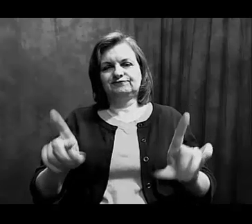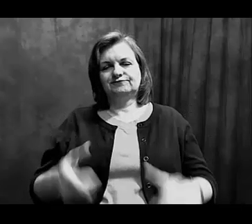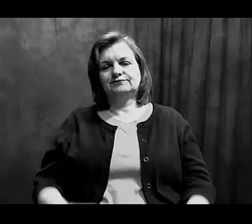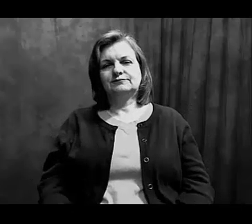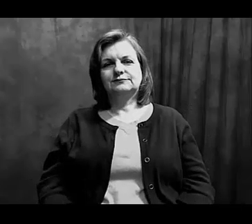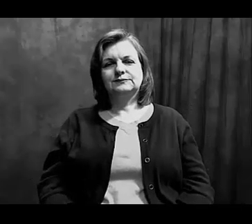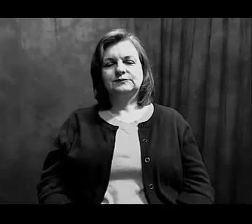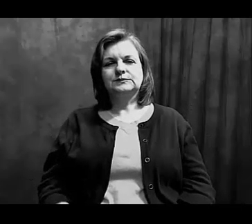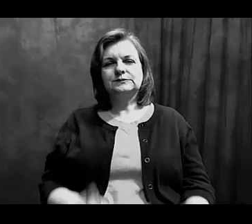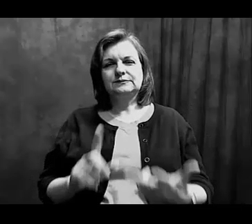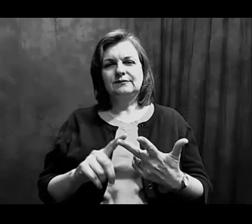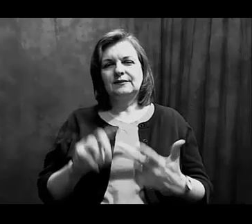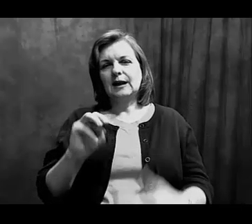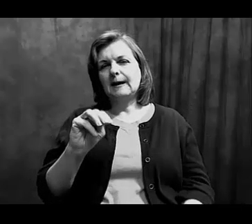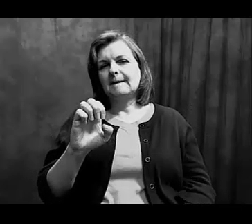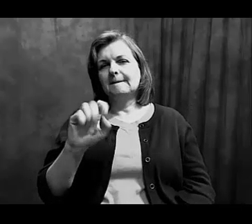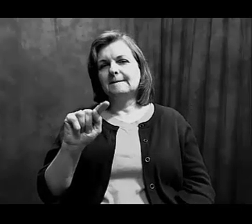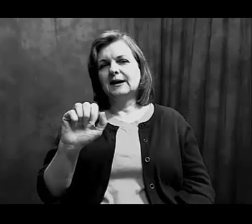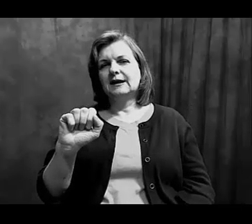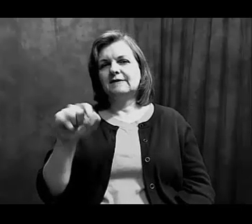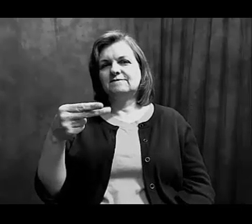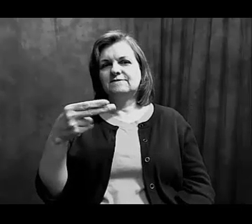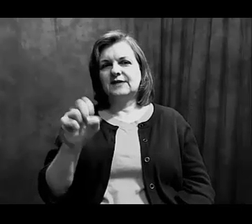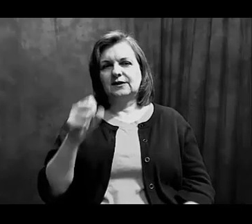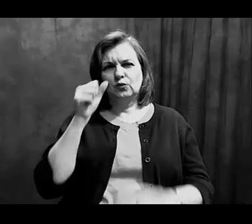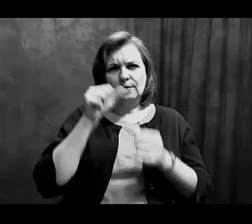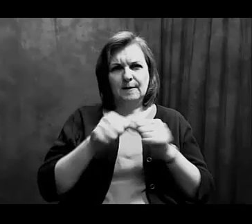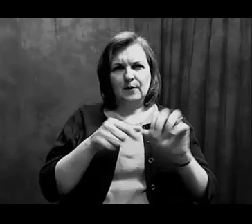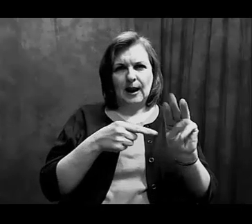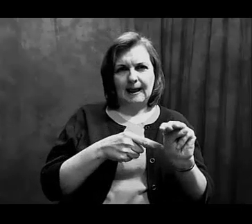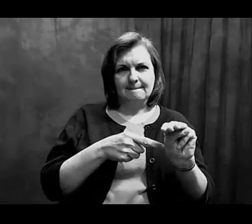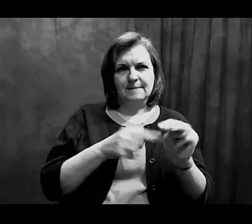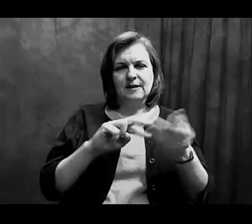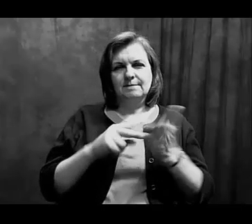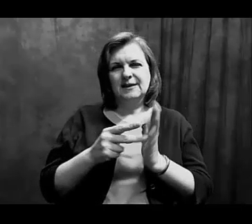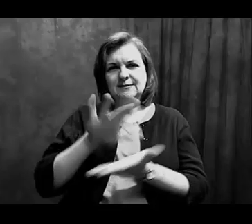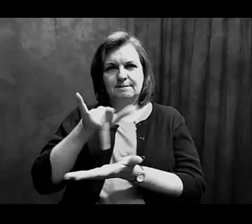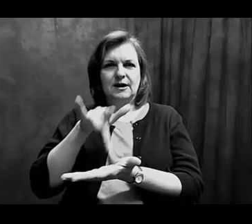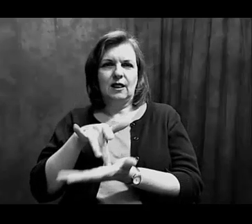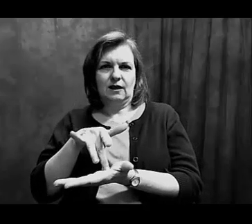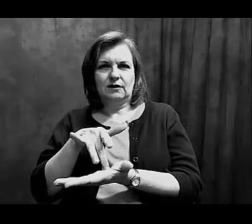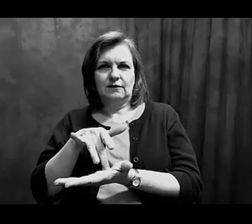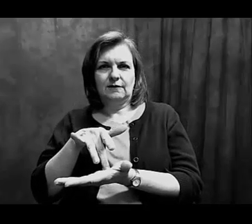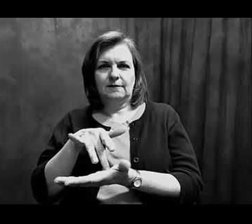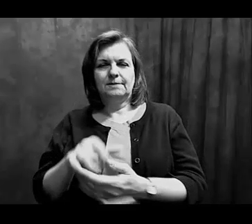metaphase "M" is for middle